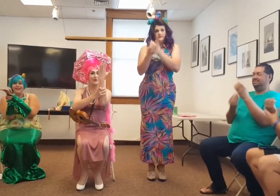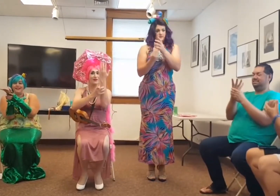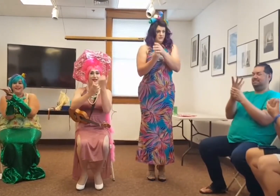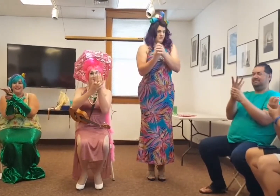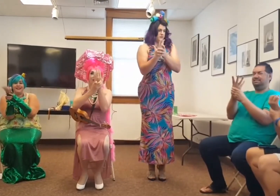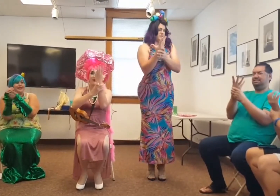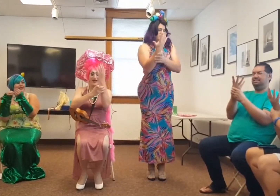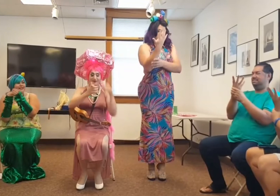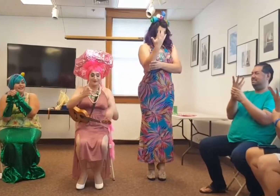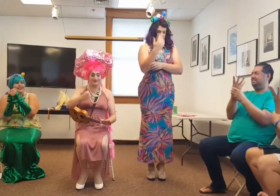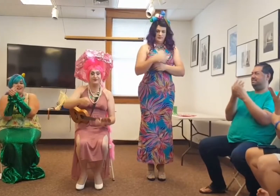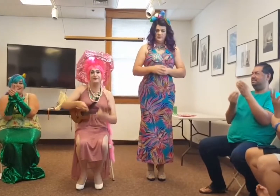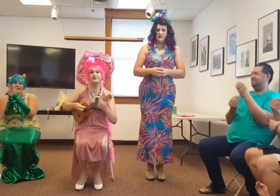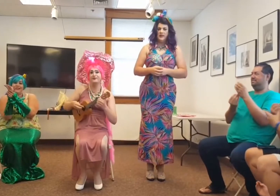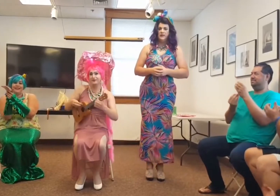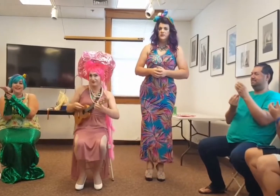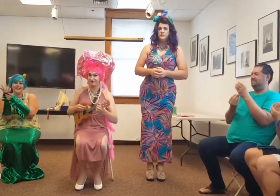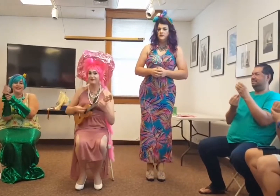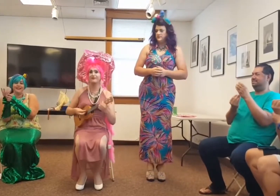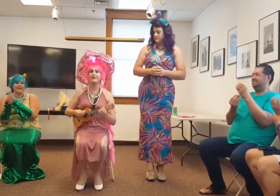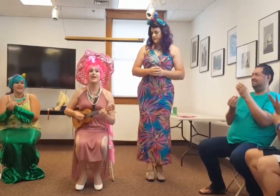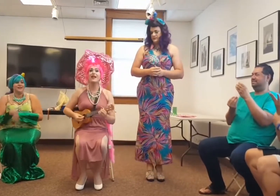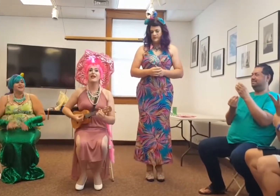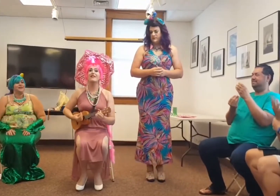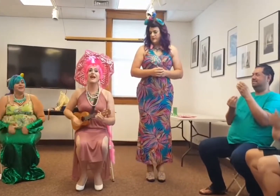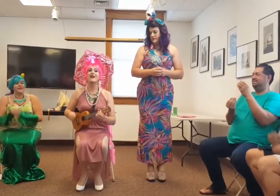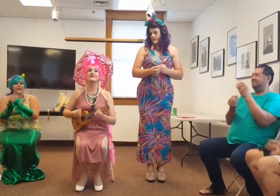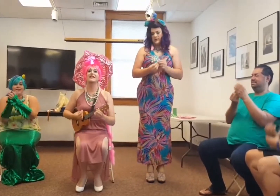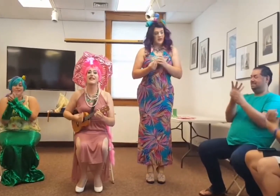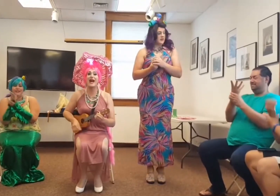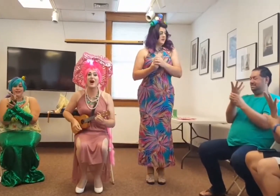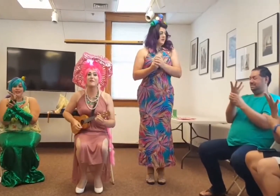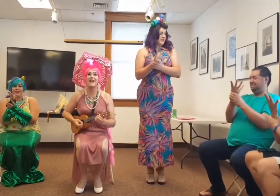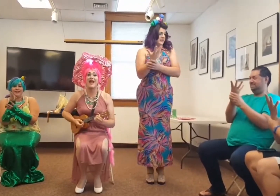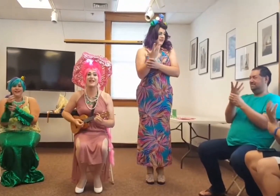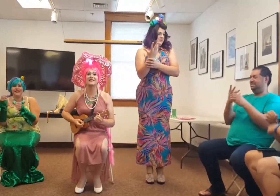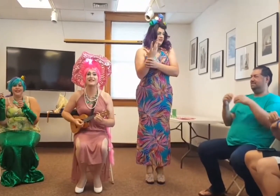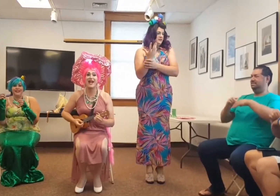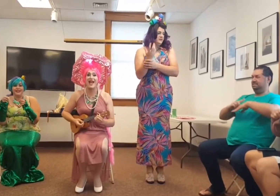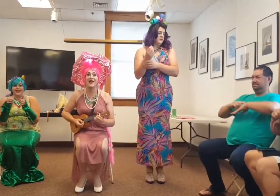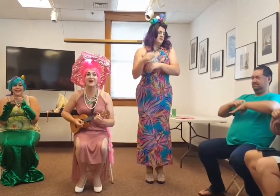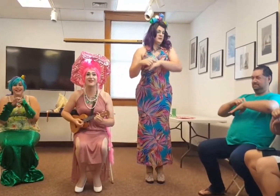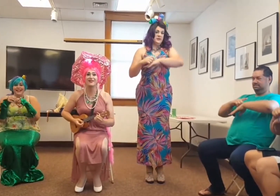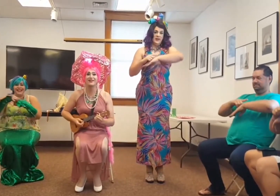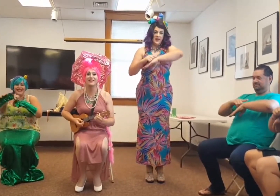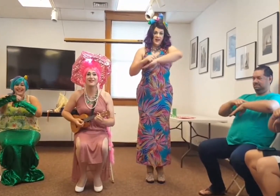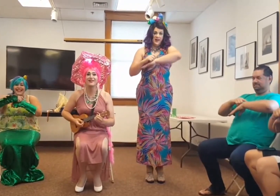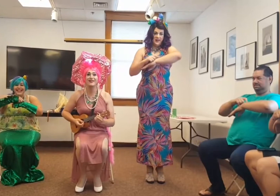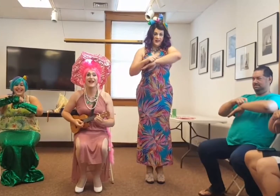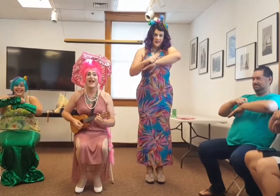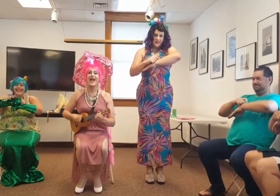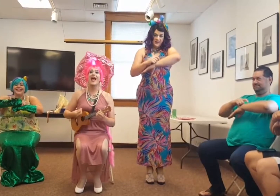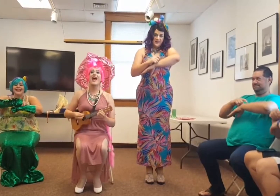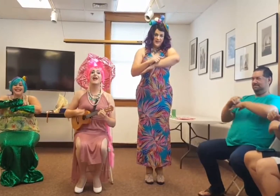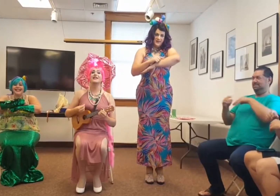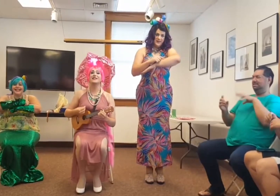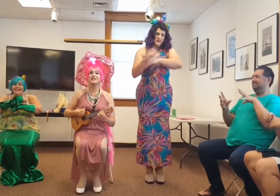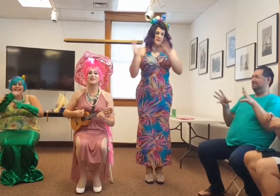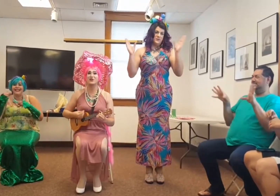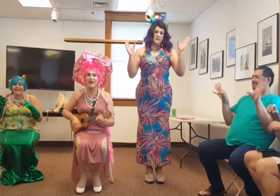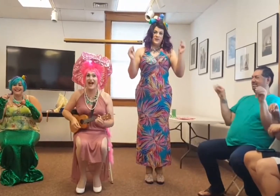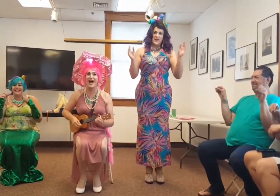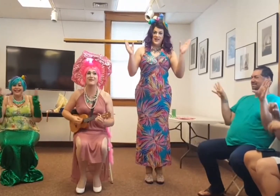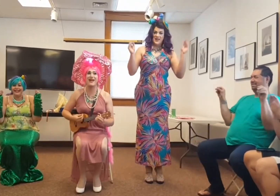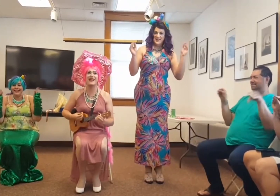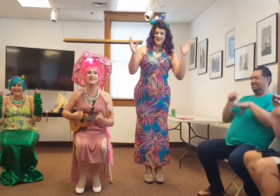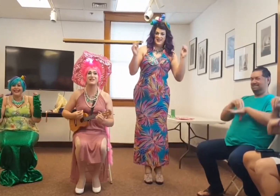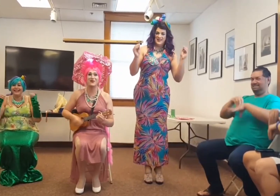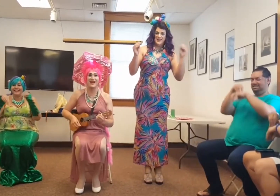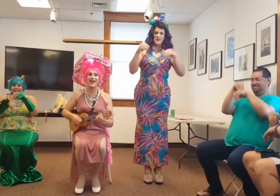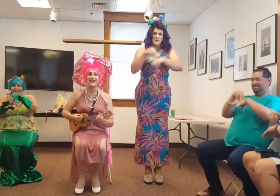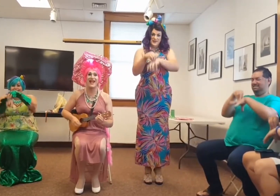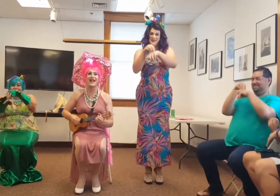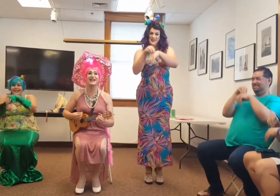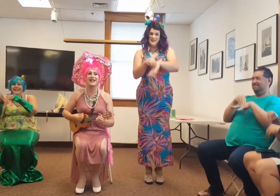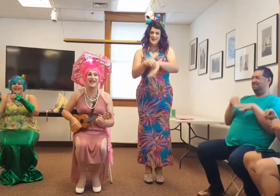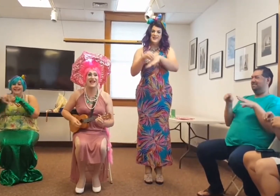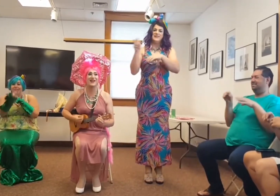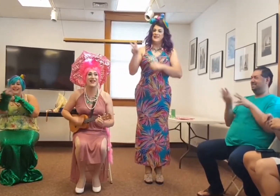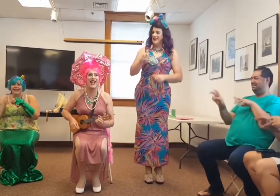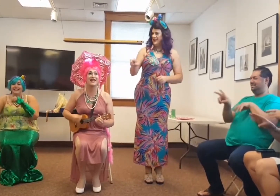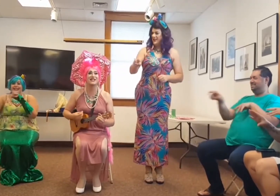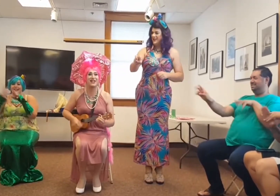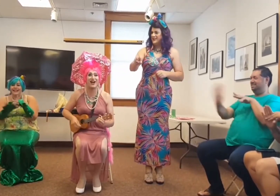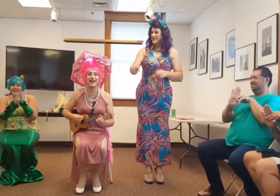It's growing, there's a kelp and a snail... and this crab and a squid and an eel and a shark